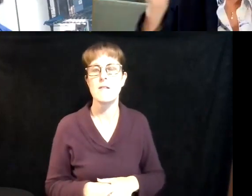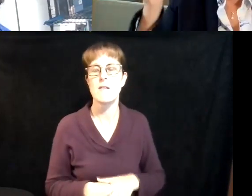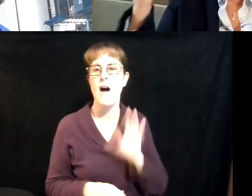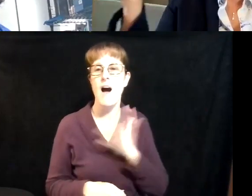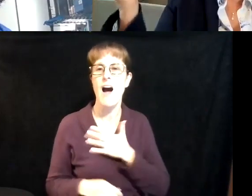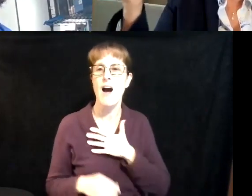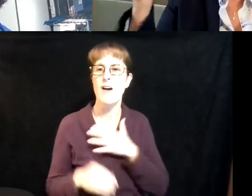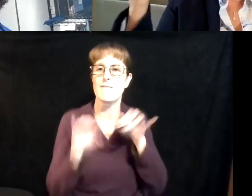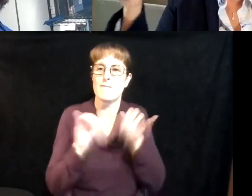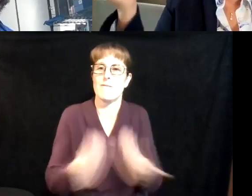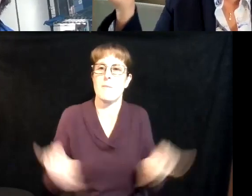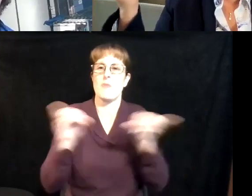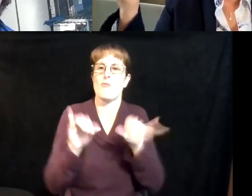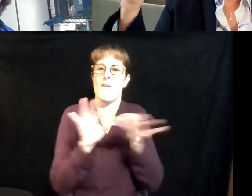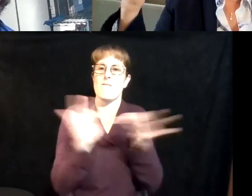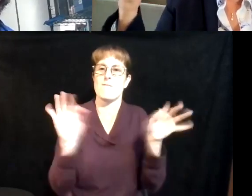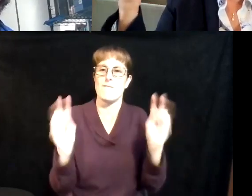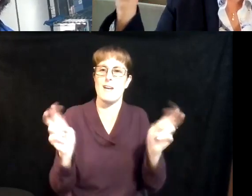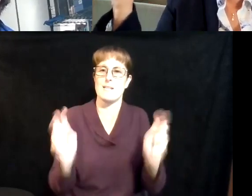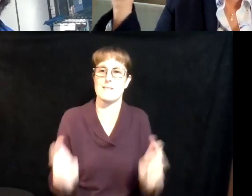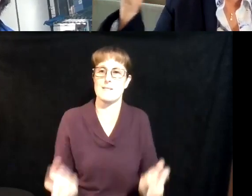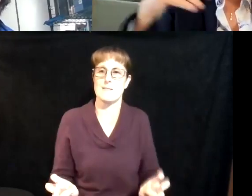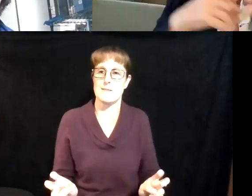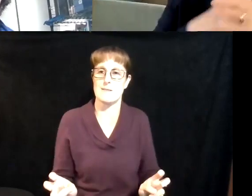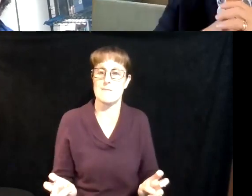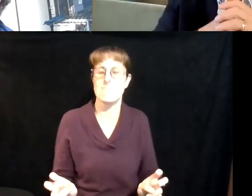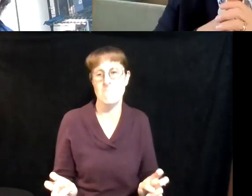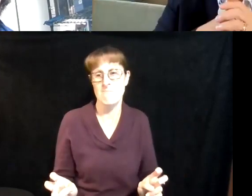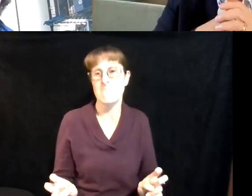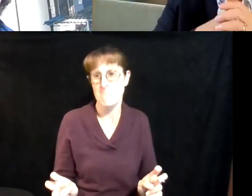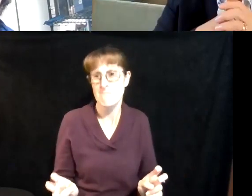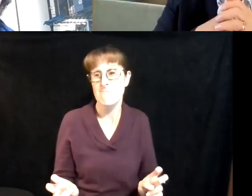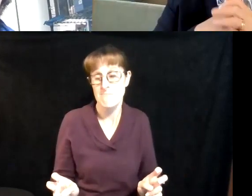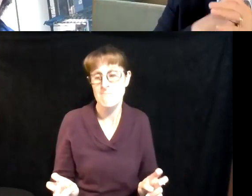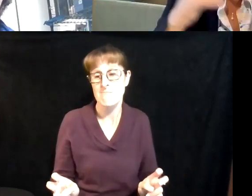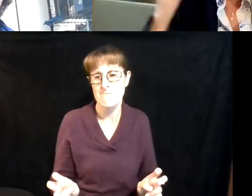fortunately or unfortunately principles